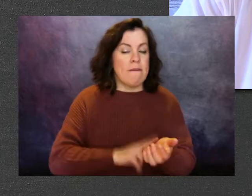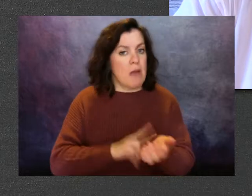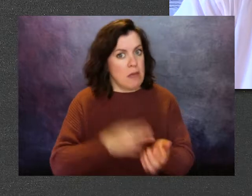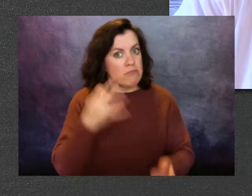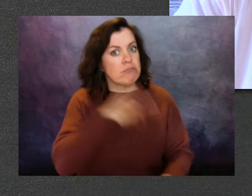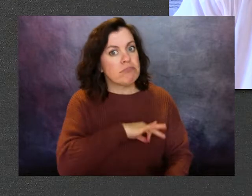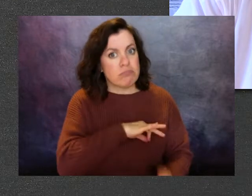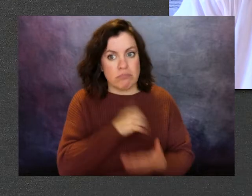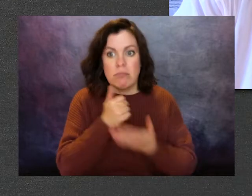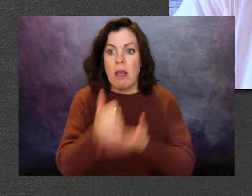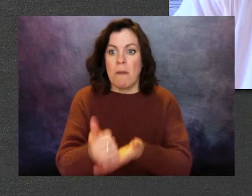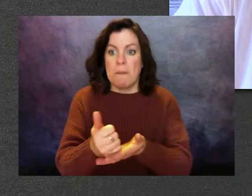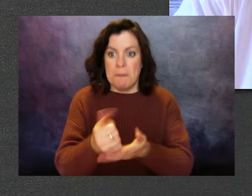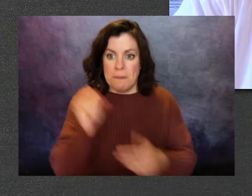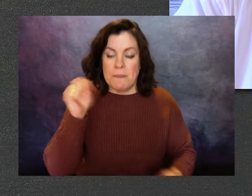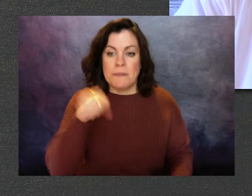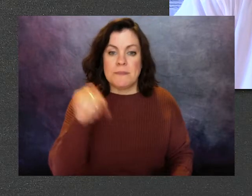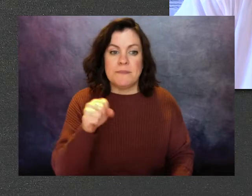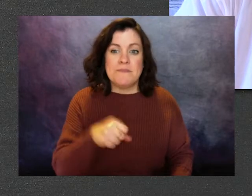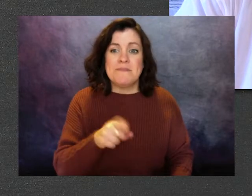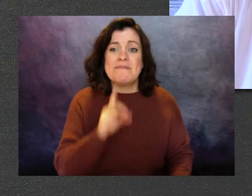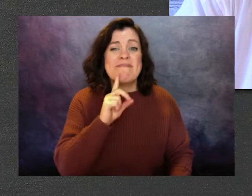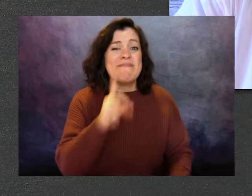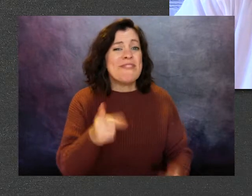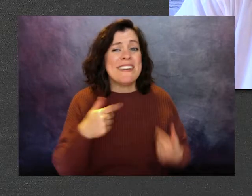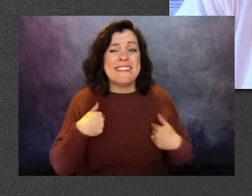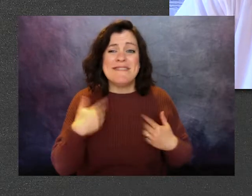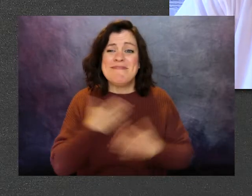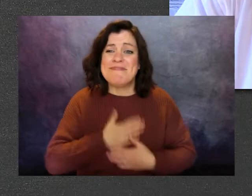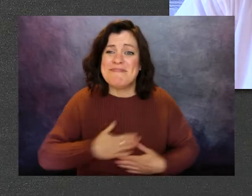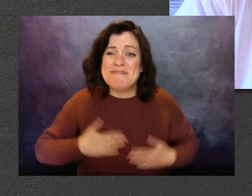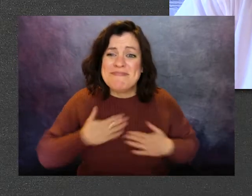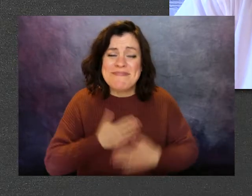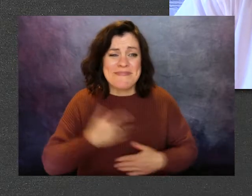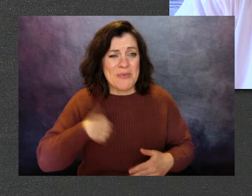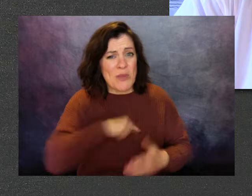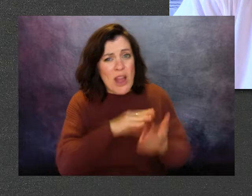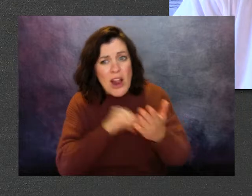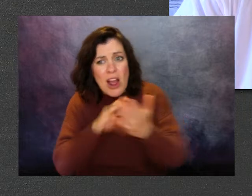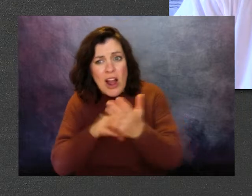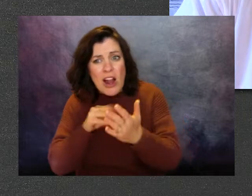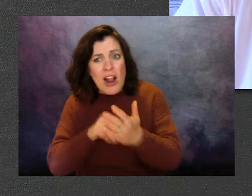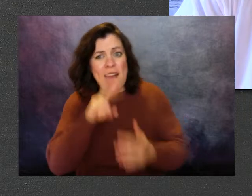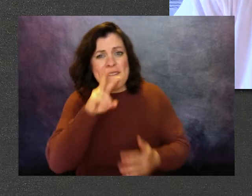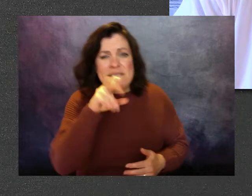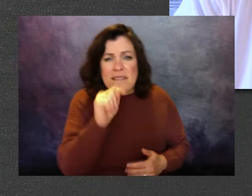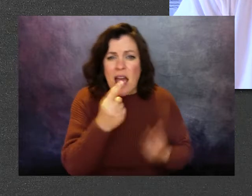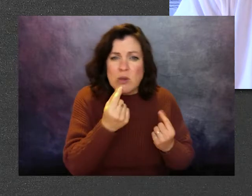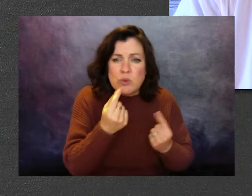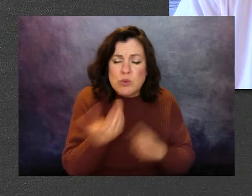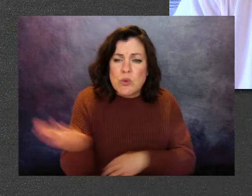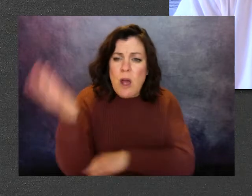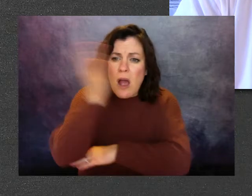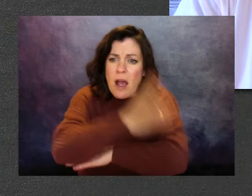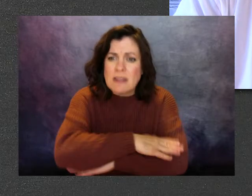Its fun to look at veterinary tools or doctor tools and think about what it might be like